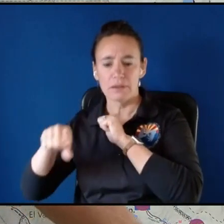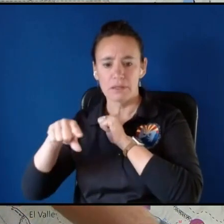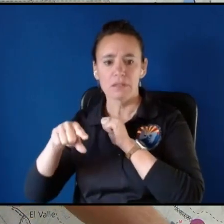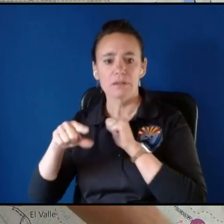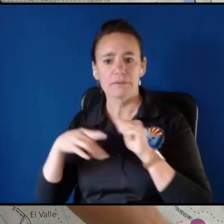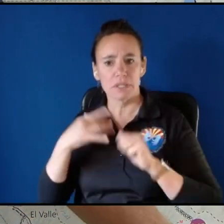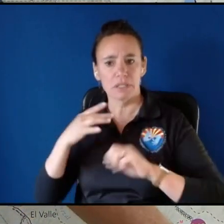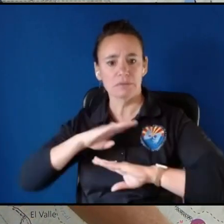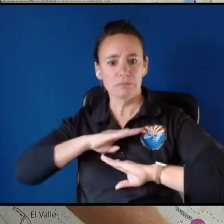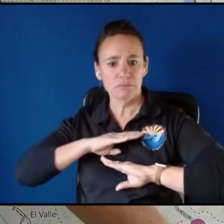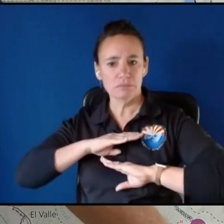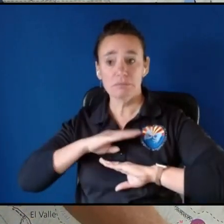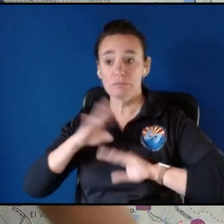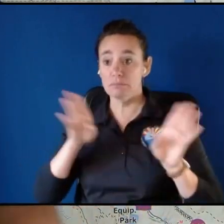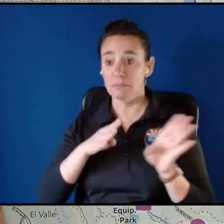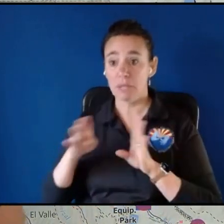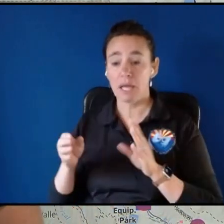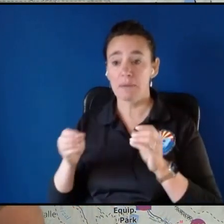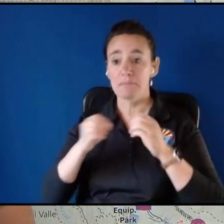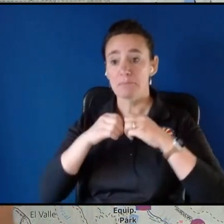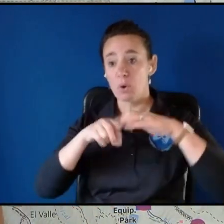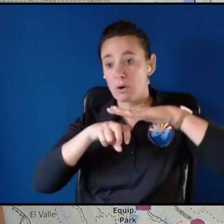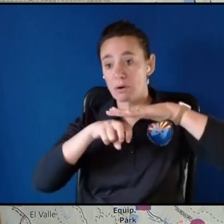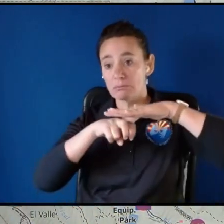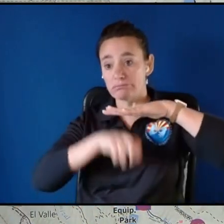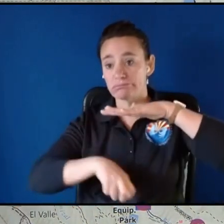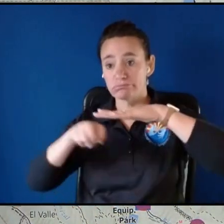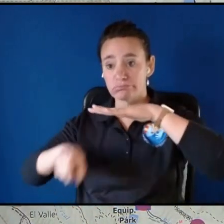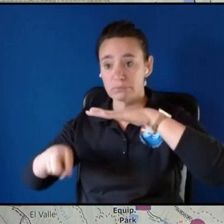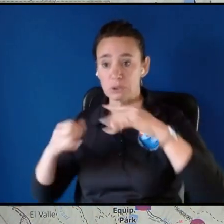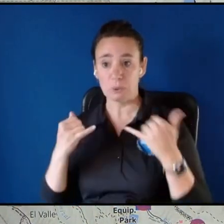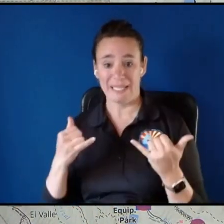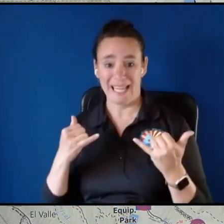into that area today, but with the high winds, we felt like